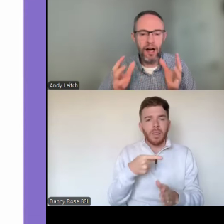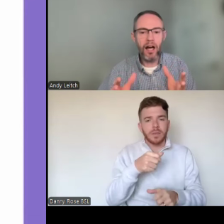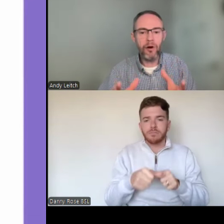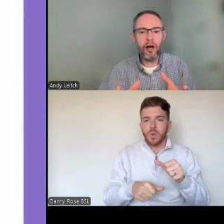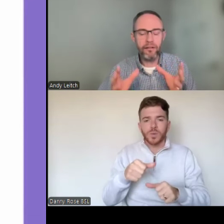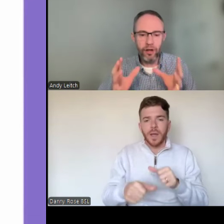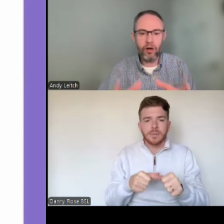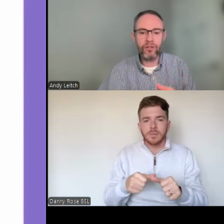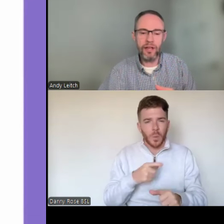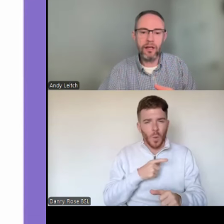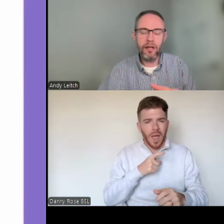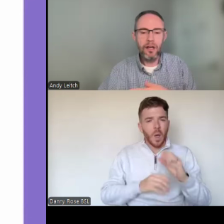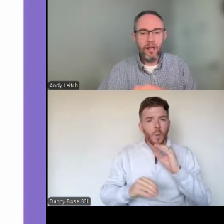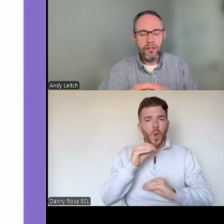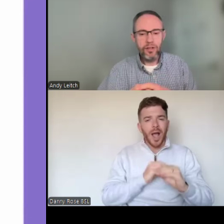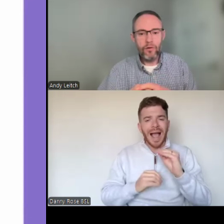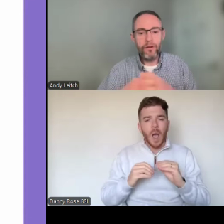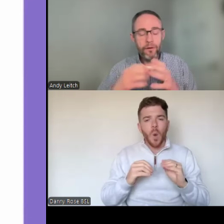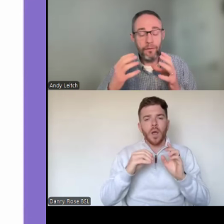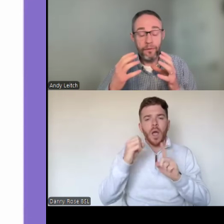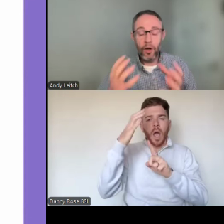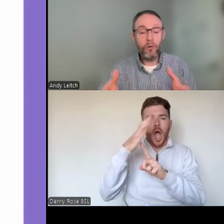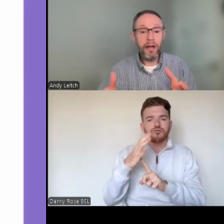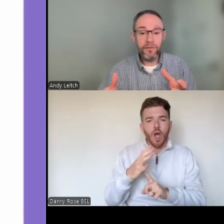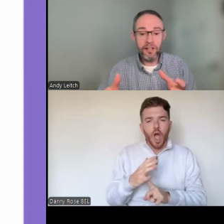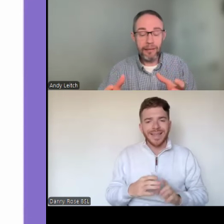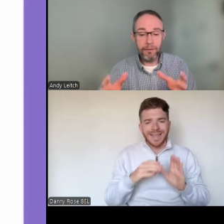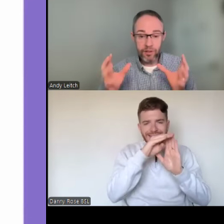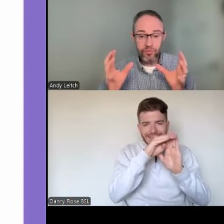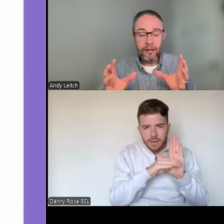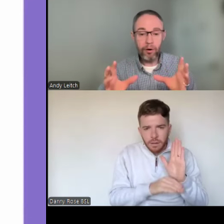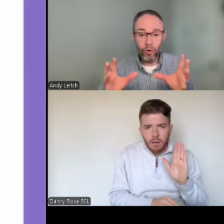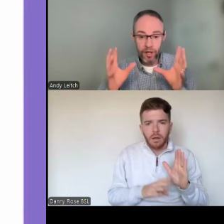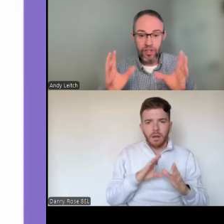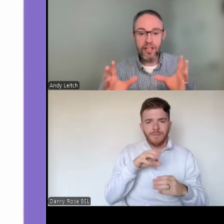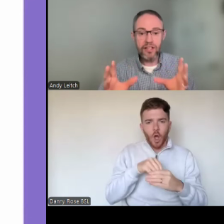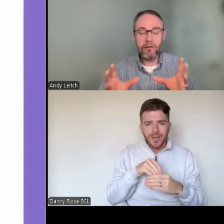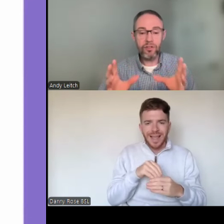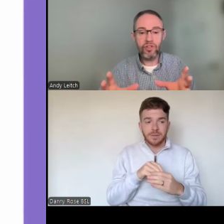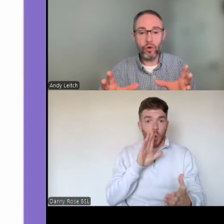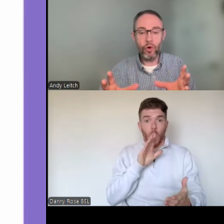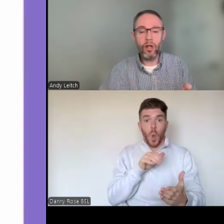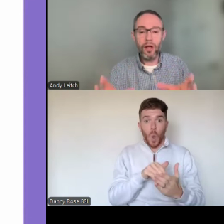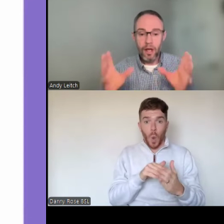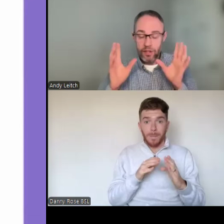the hierarchy of the content. For the homepage, for example, it's really important that you're setting out your stall,